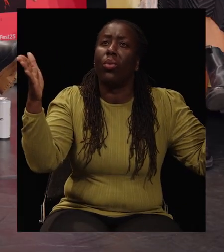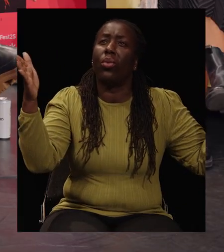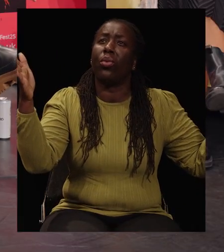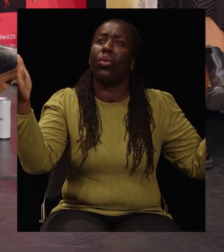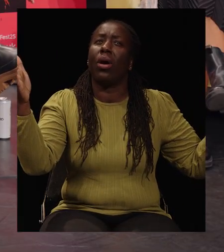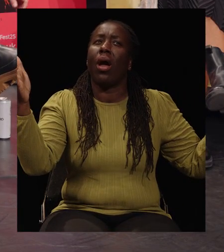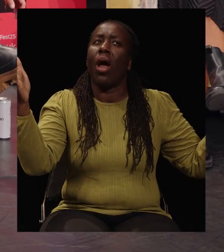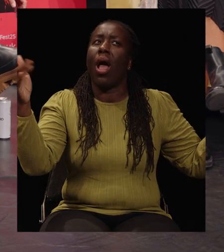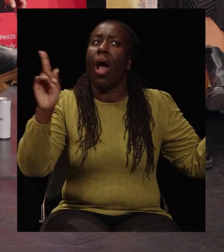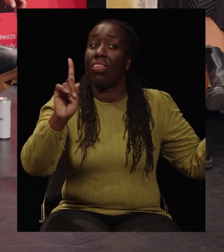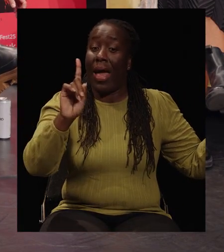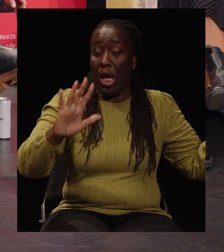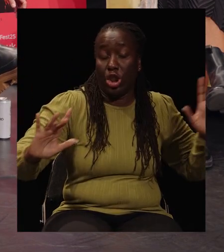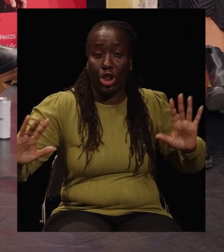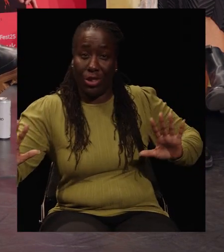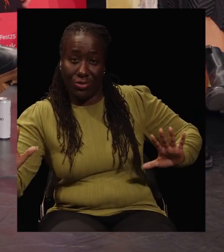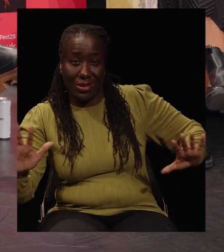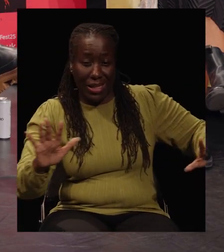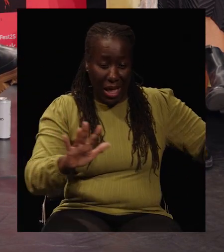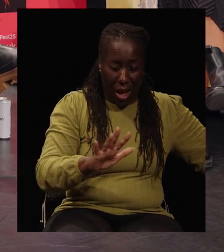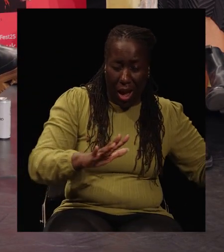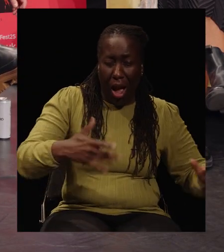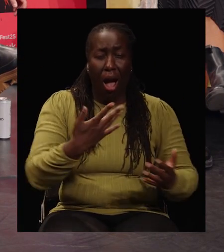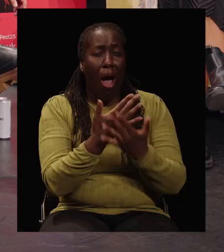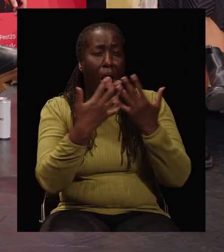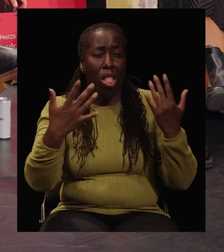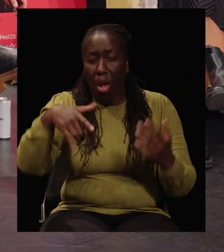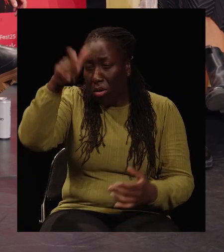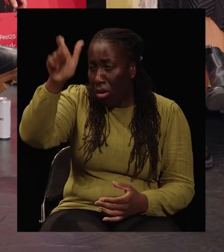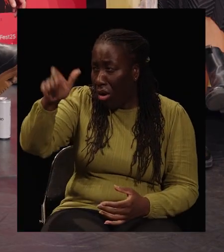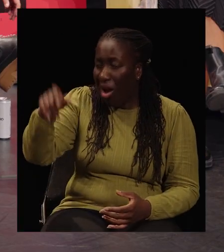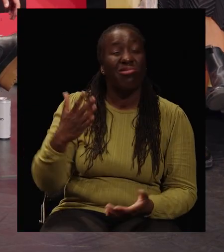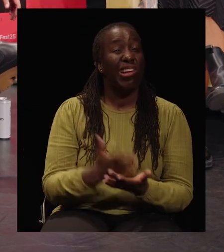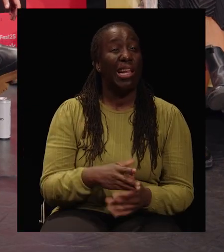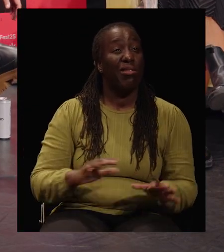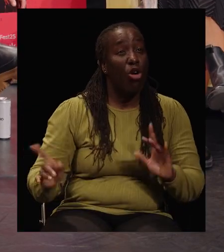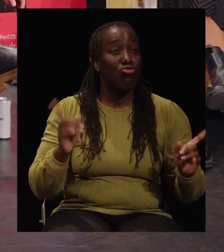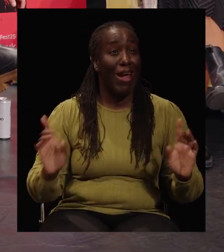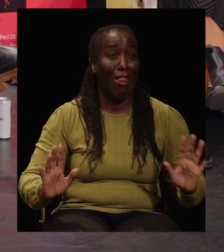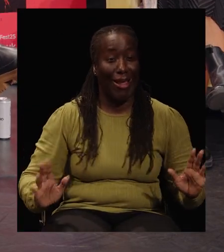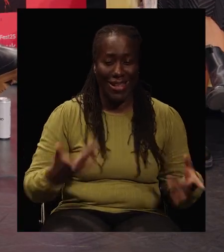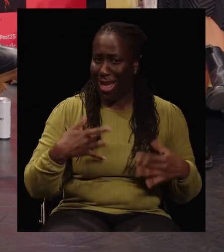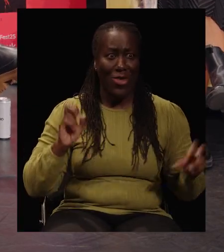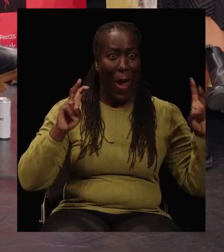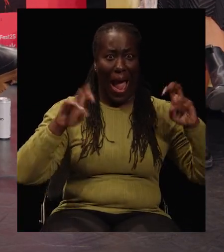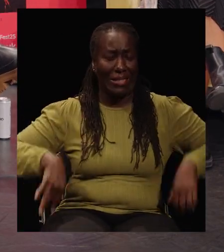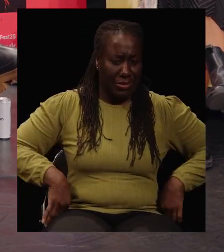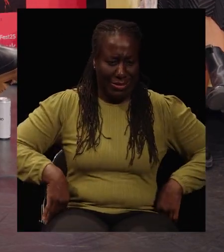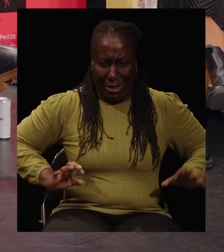yeah, shifting and moving around. A lot of dancers are just real wrigglers. They like have ants in their pants and it's very hard- She's proving that point now.